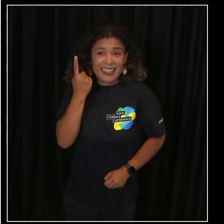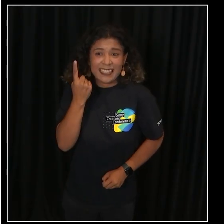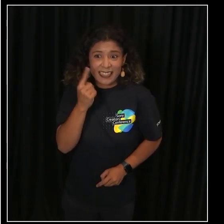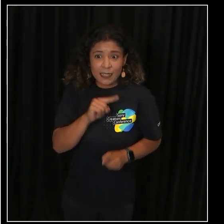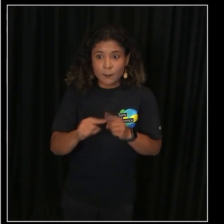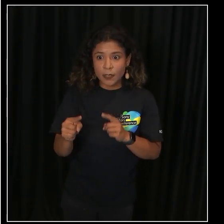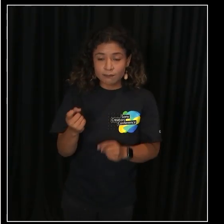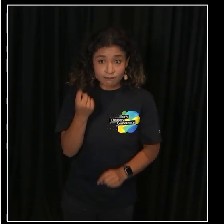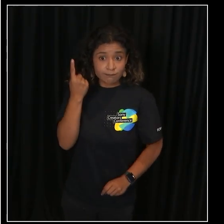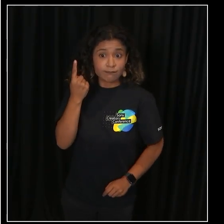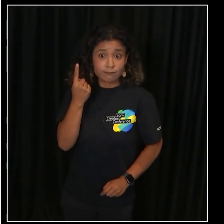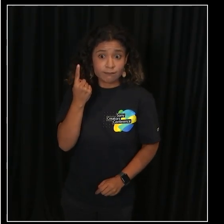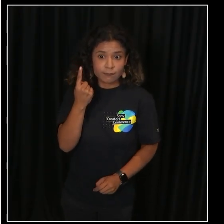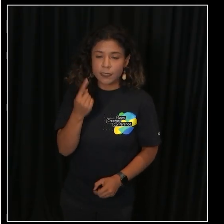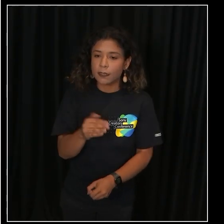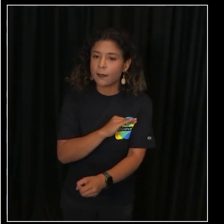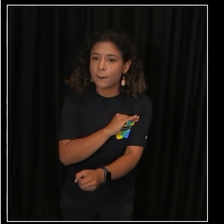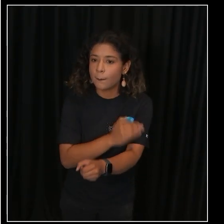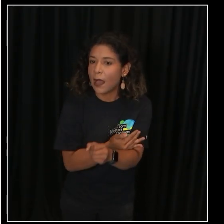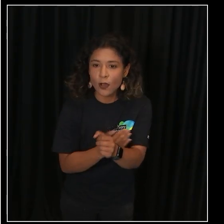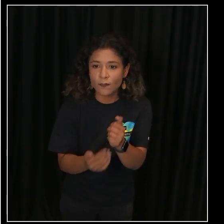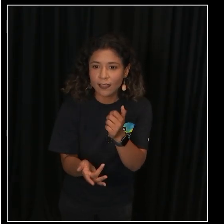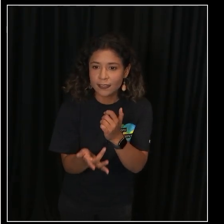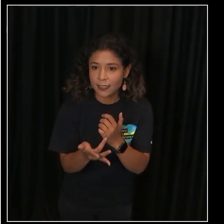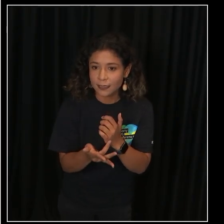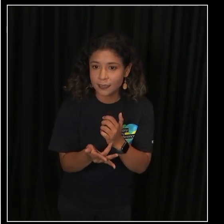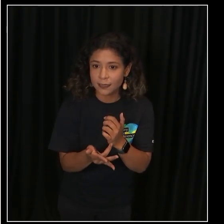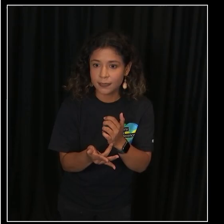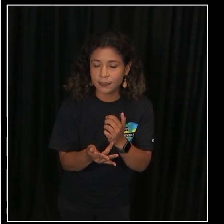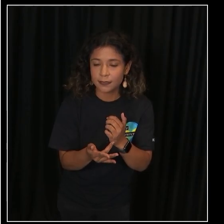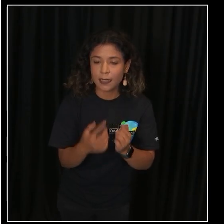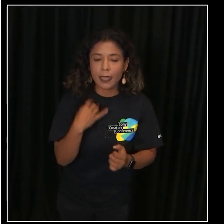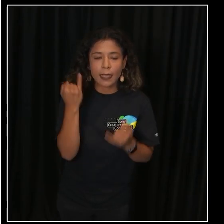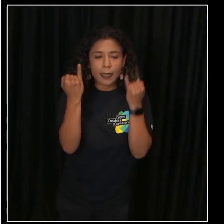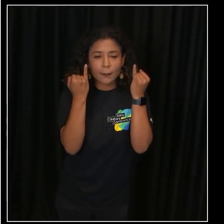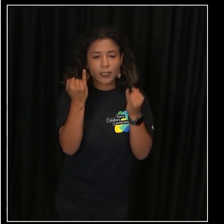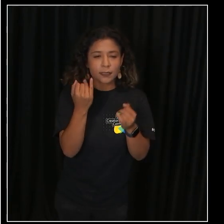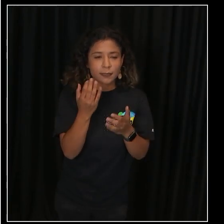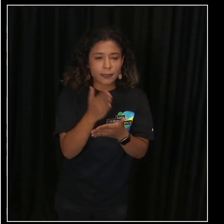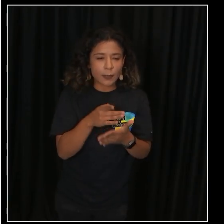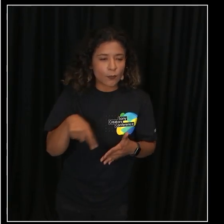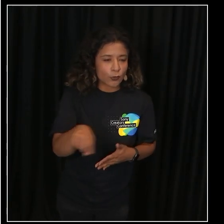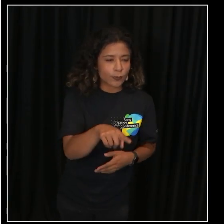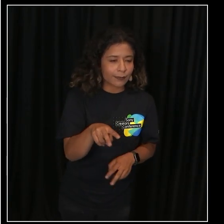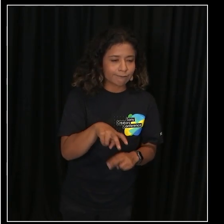it's a very, very powerful technique. So I imagine a bunch of you are sitting here thinking what I would be thinking,